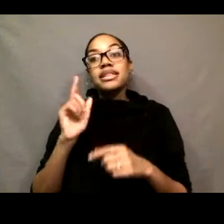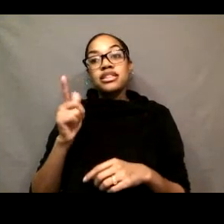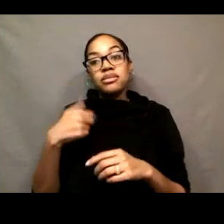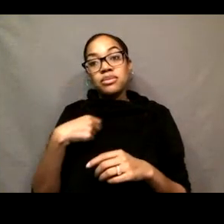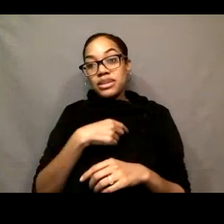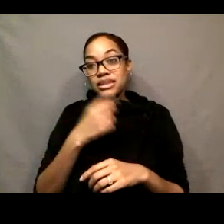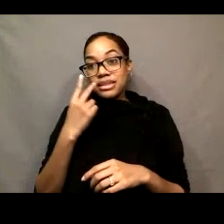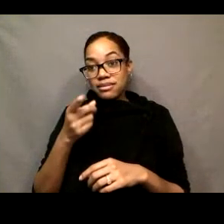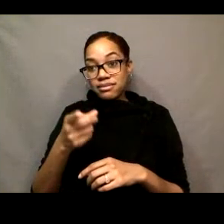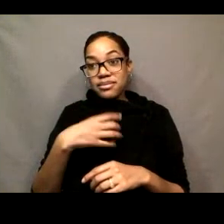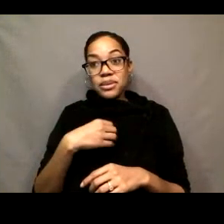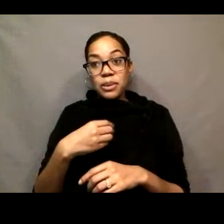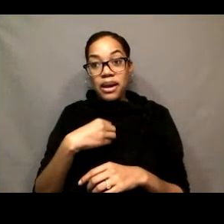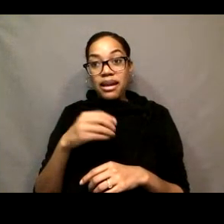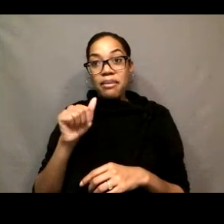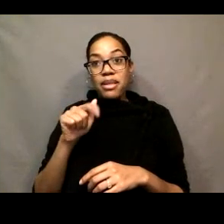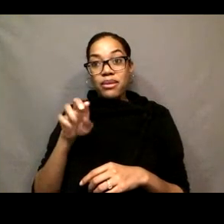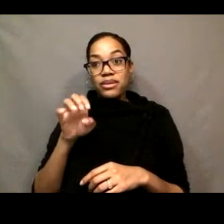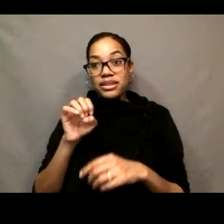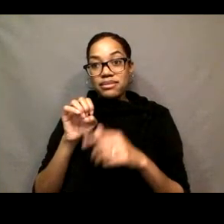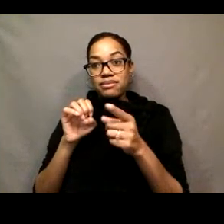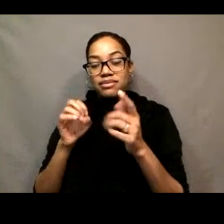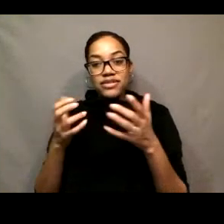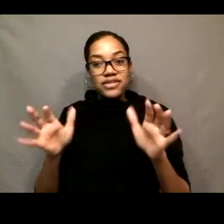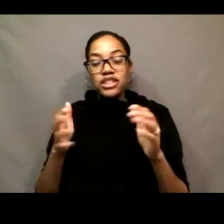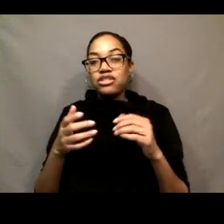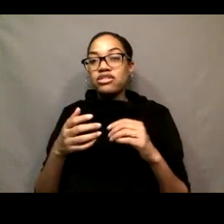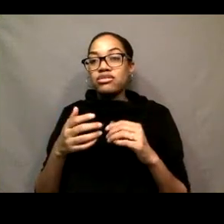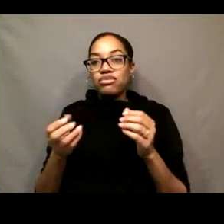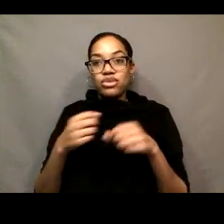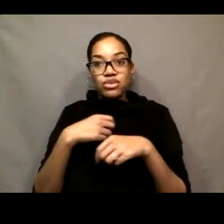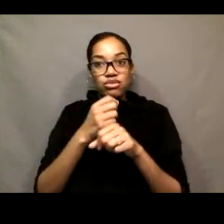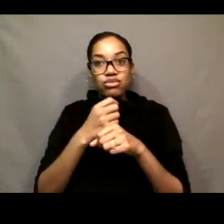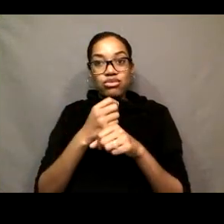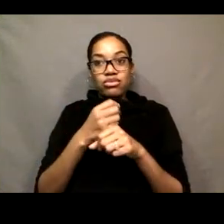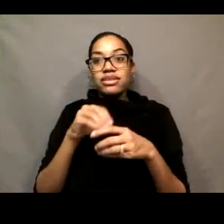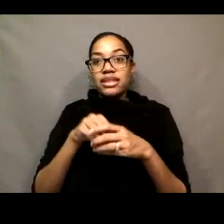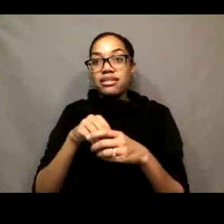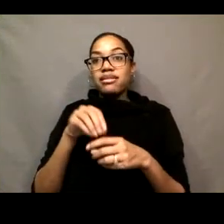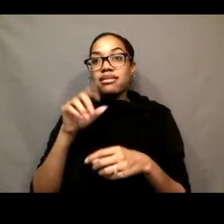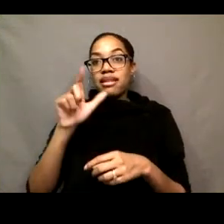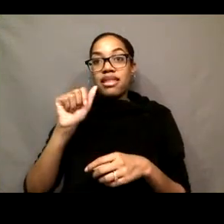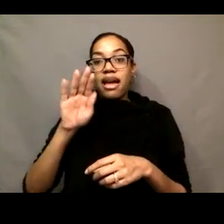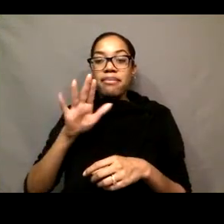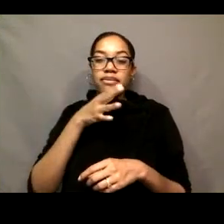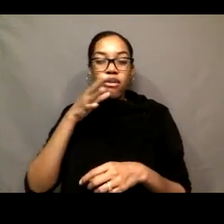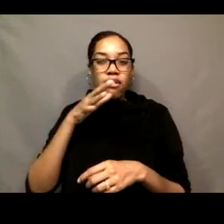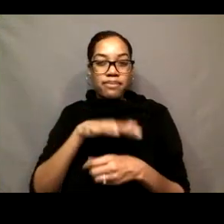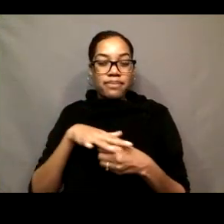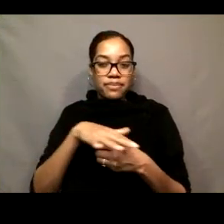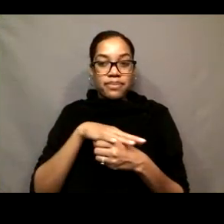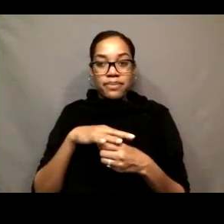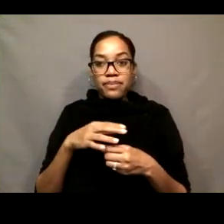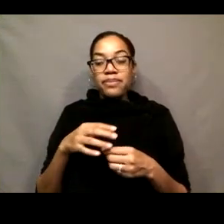These are all white abalone here that were raised in a, actually an aquaculture farm